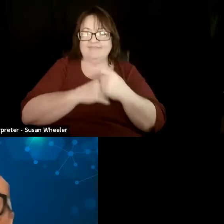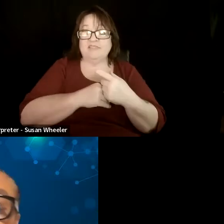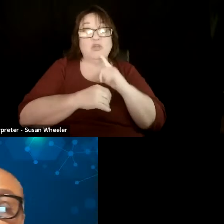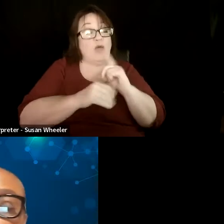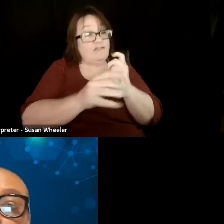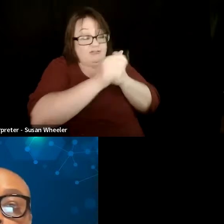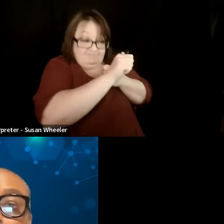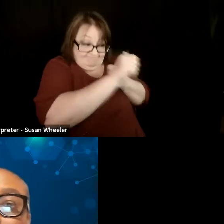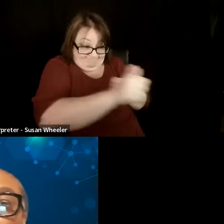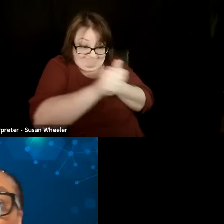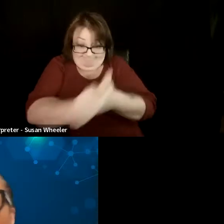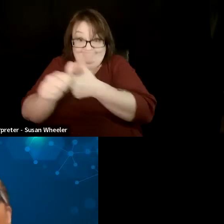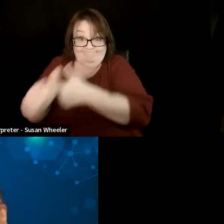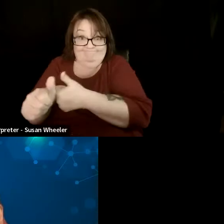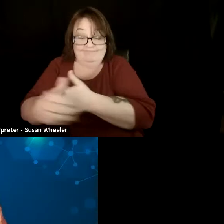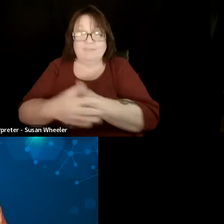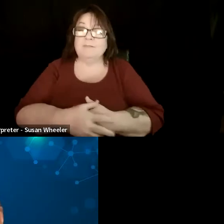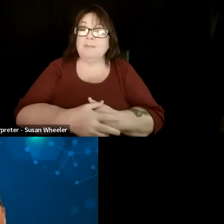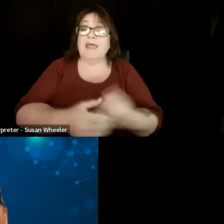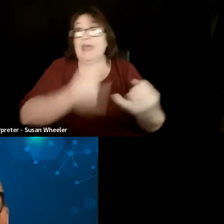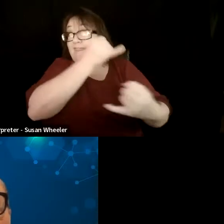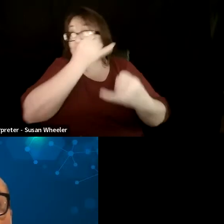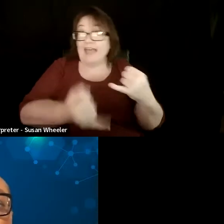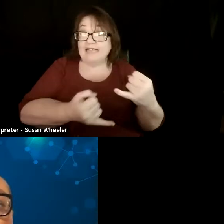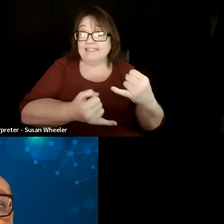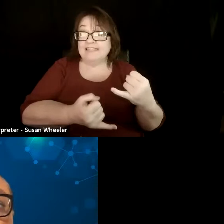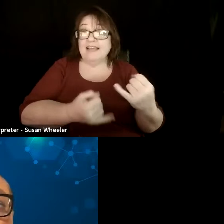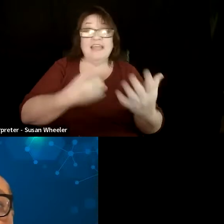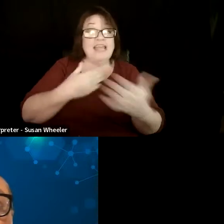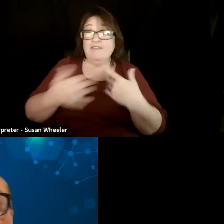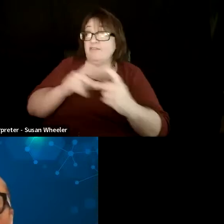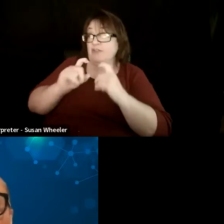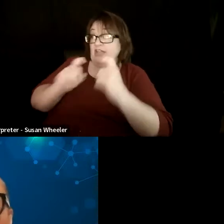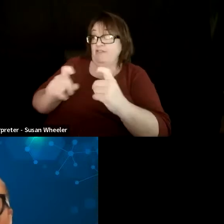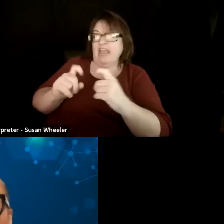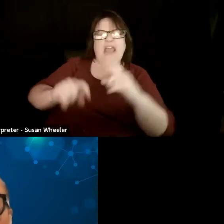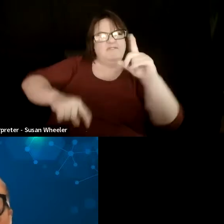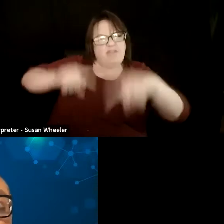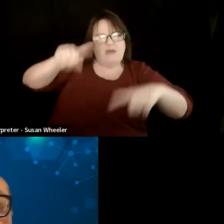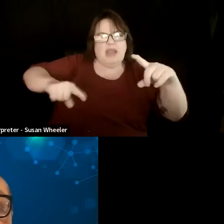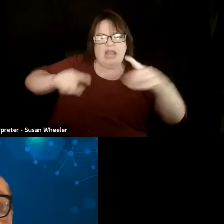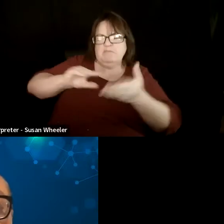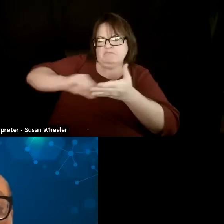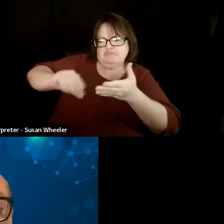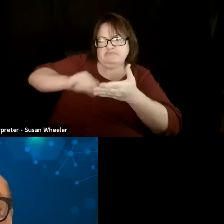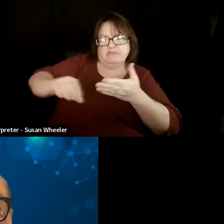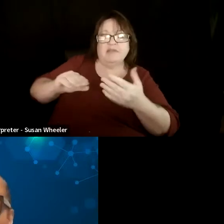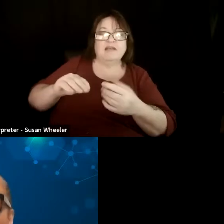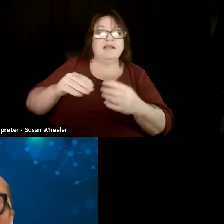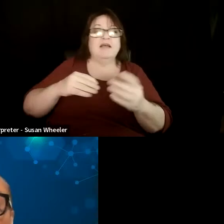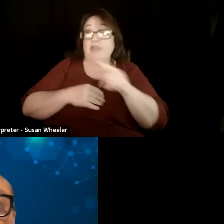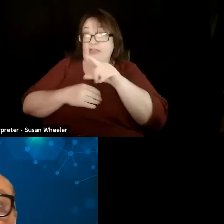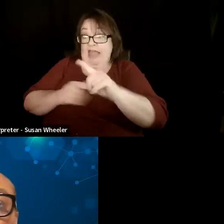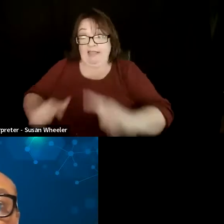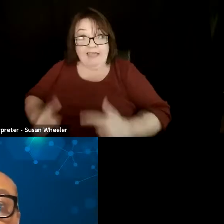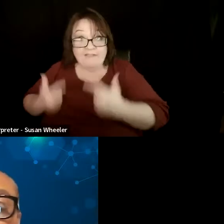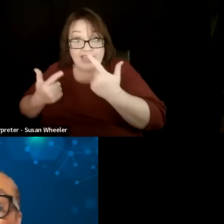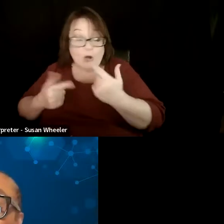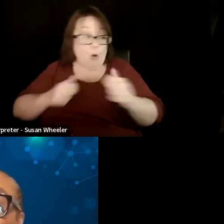And last but not least, even being granted a variance by the state the minor resigns in or performs the work,